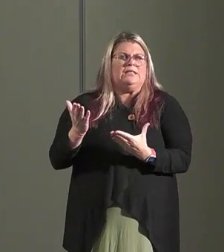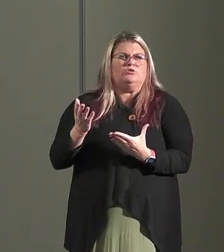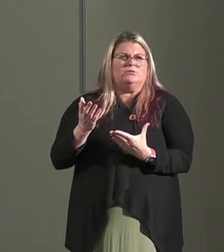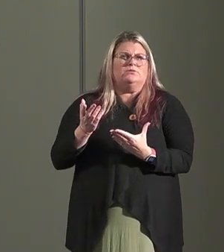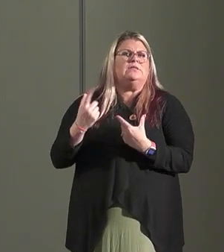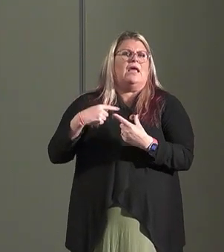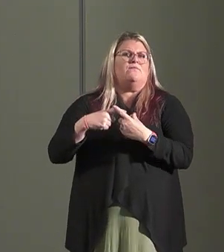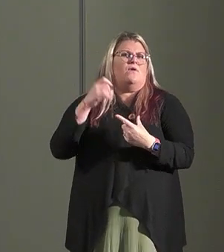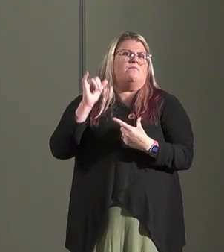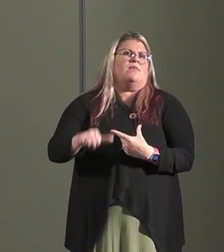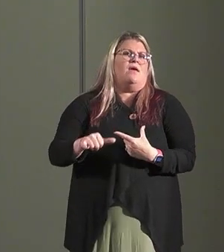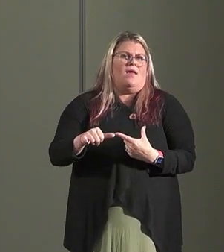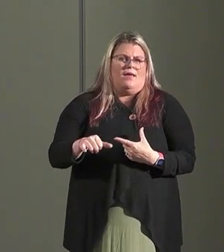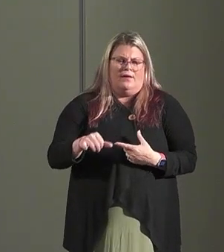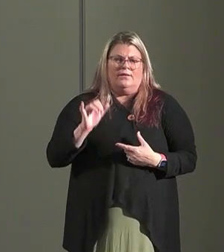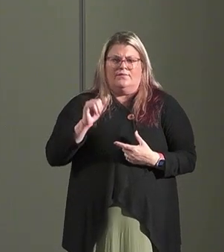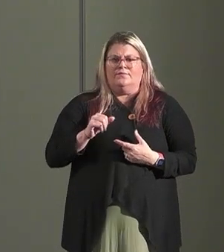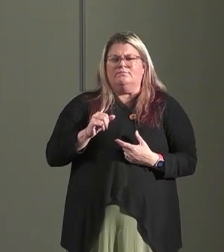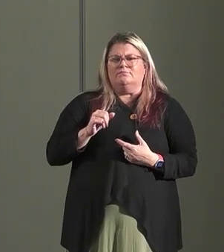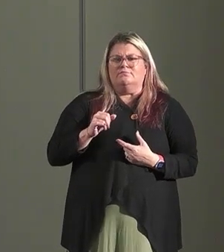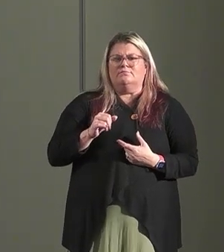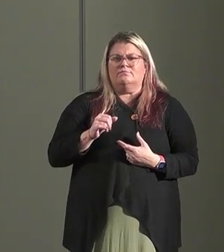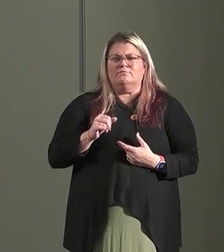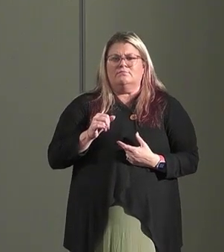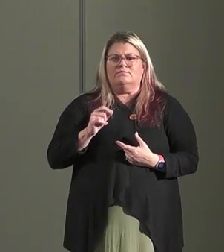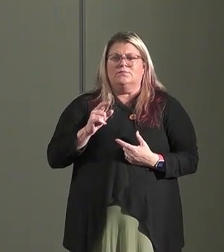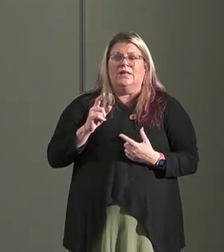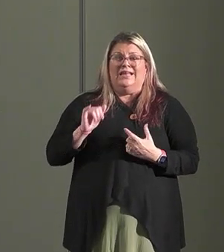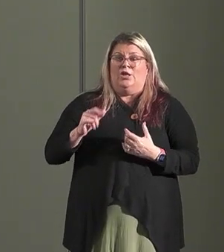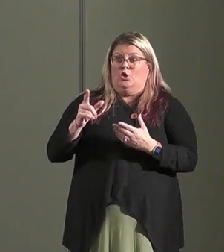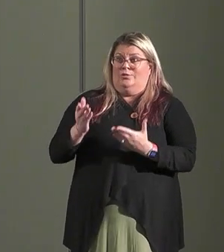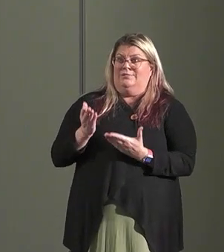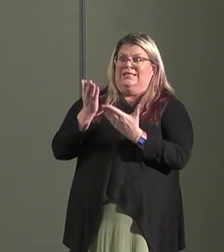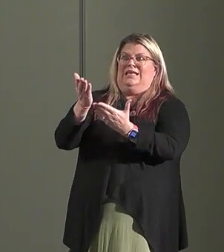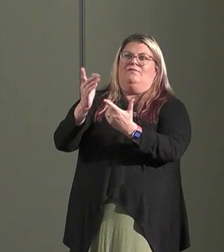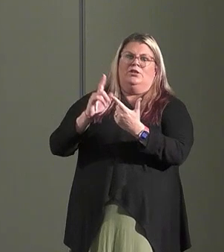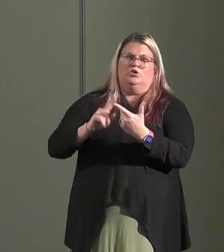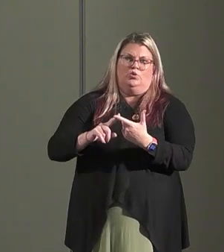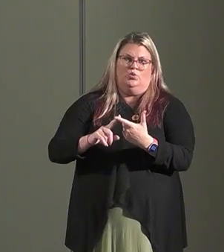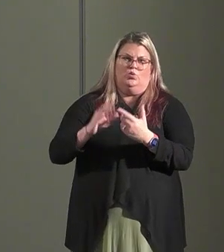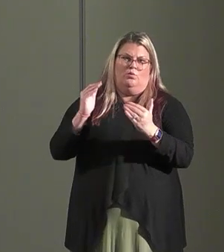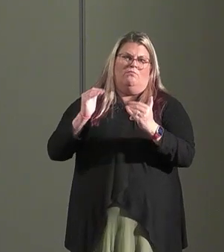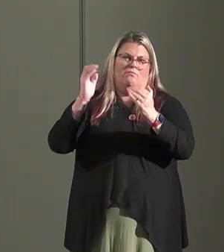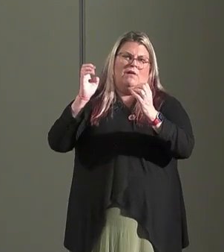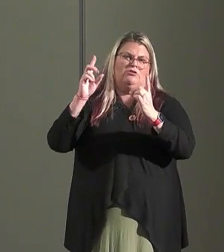of the research that you made to educational institutions as a results of your findings?